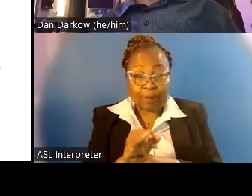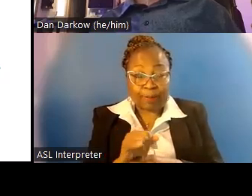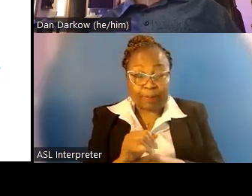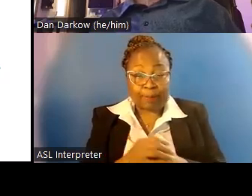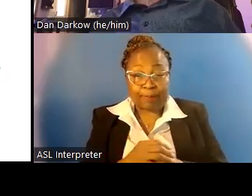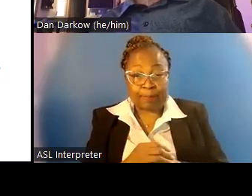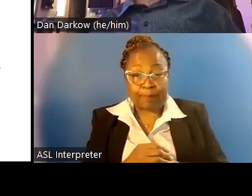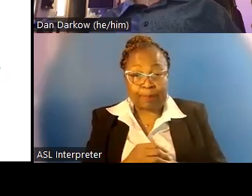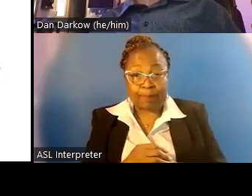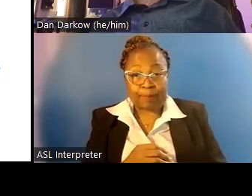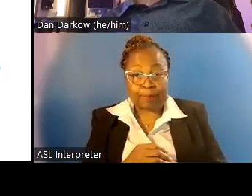Okay.